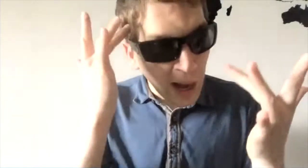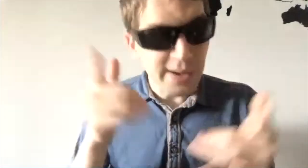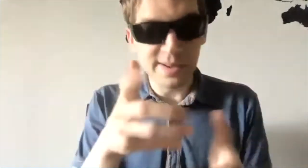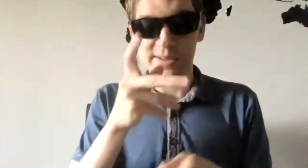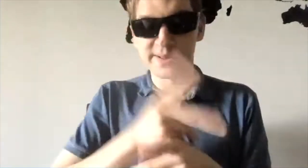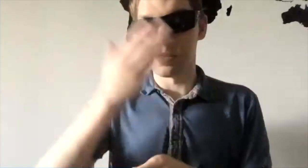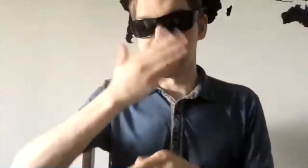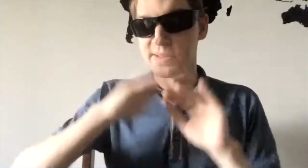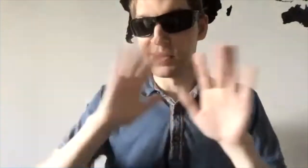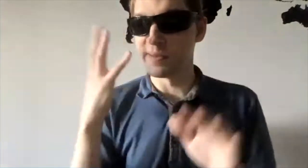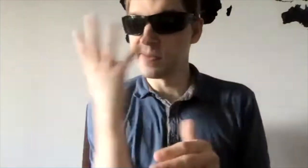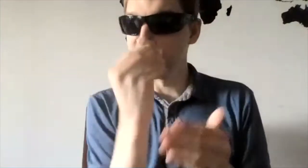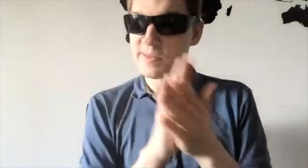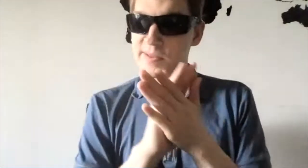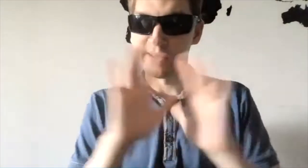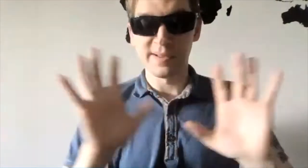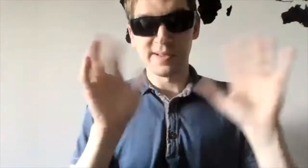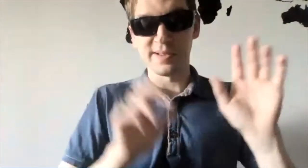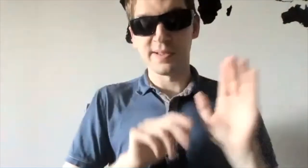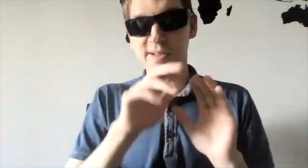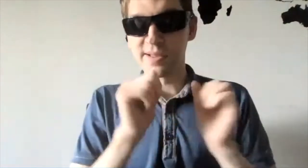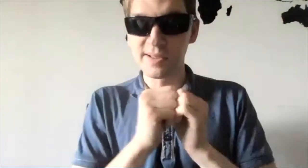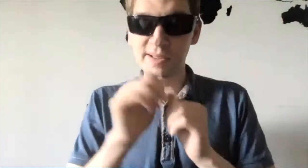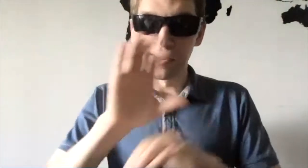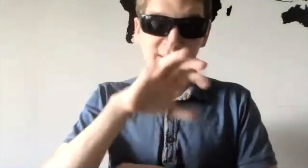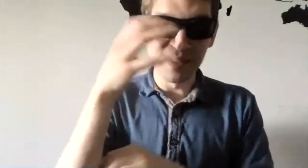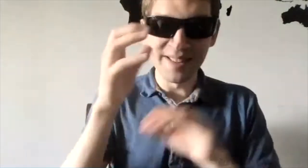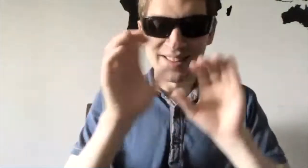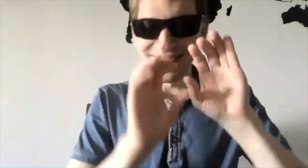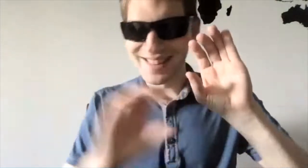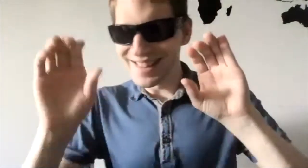"Oh, it looks bad. We have a ramp but it's in the back. You know that's for you guys in the back.